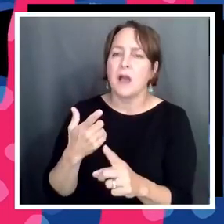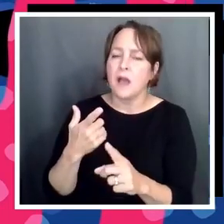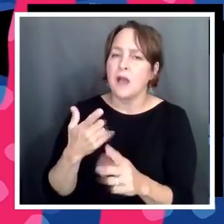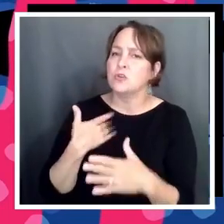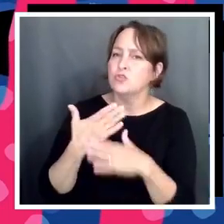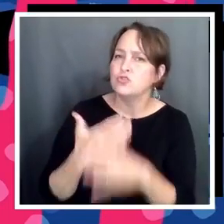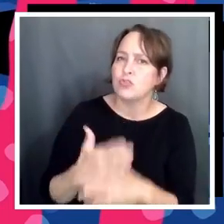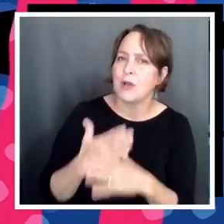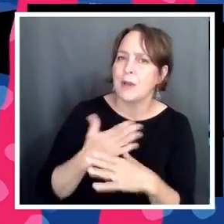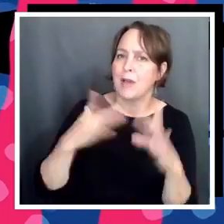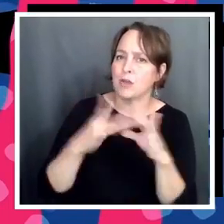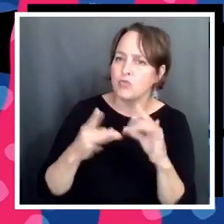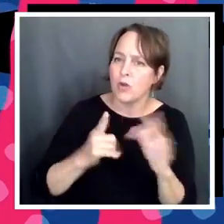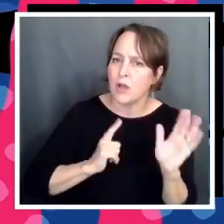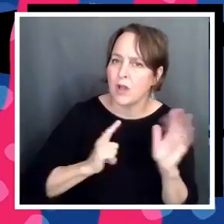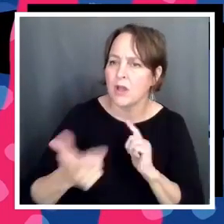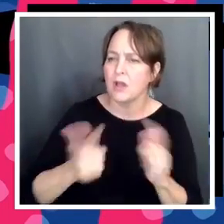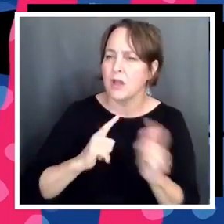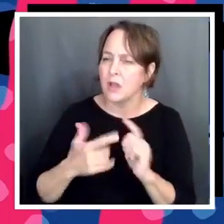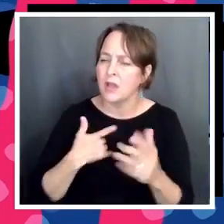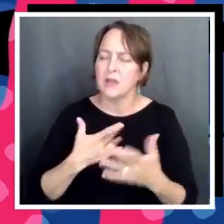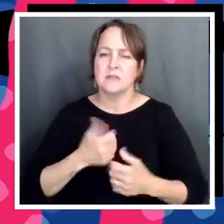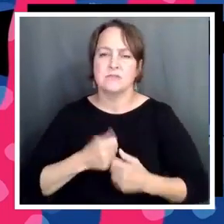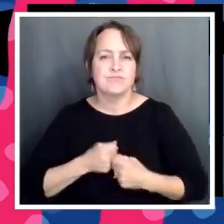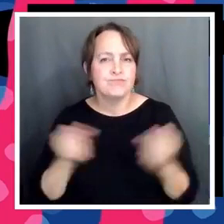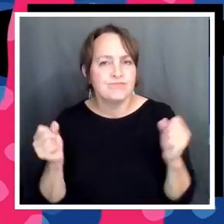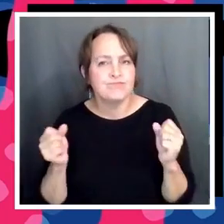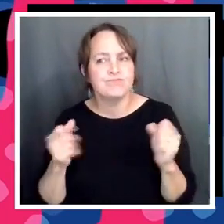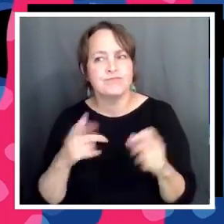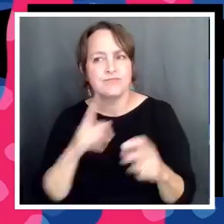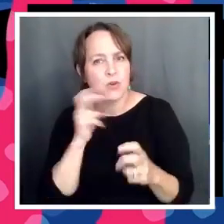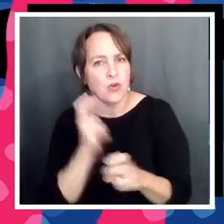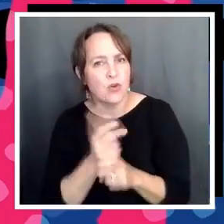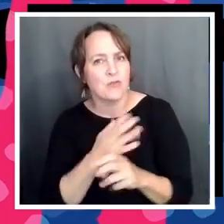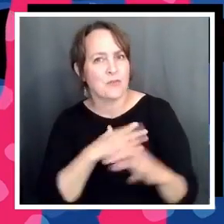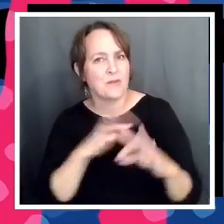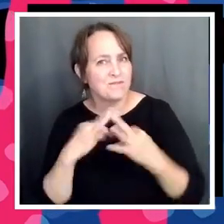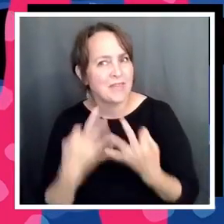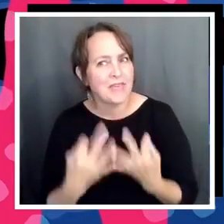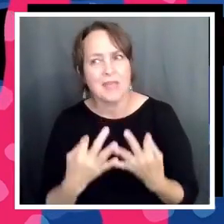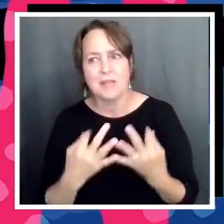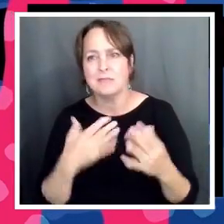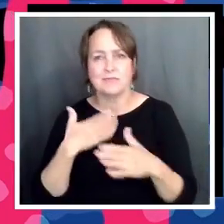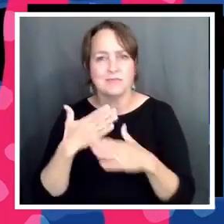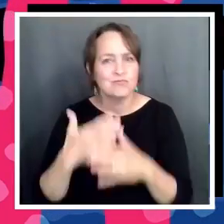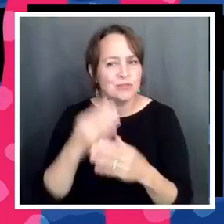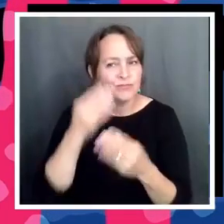THROUGH.